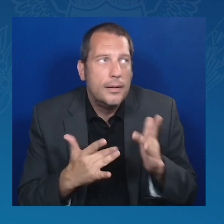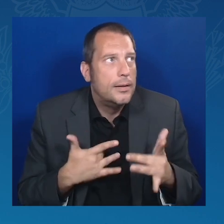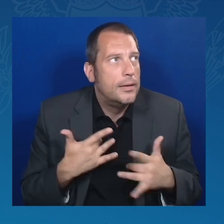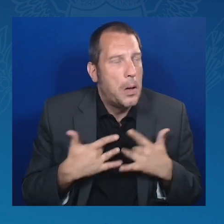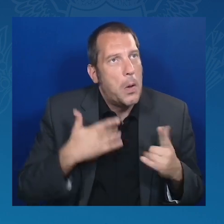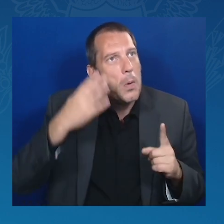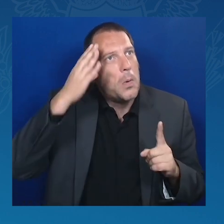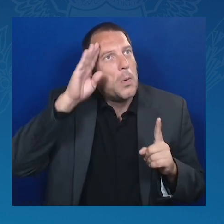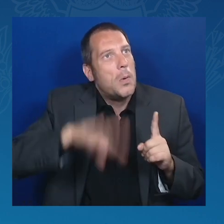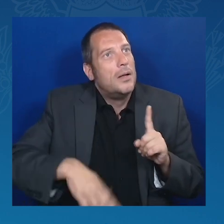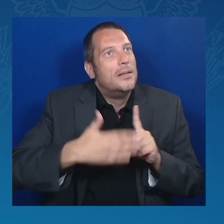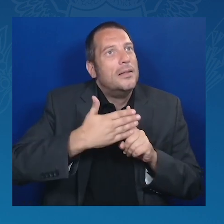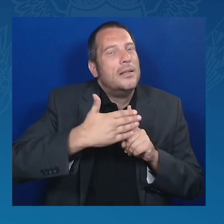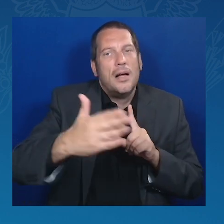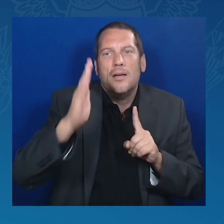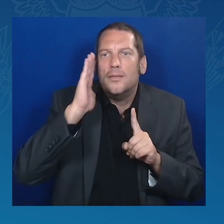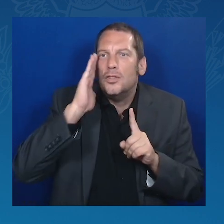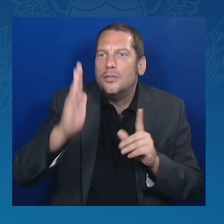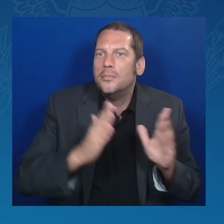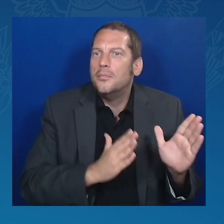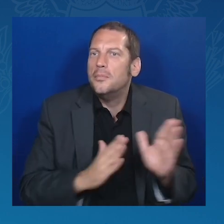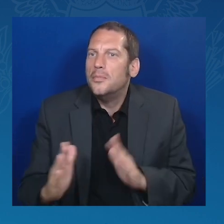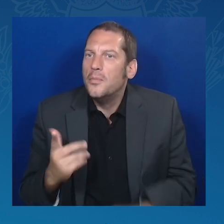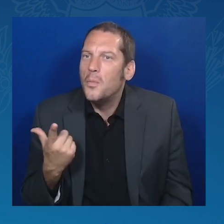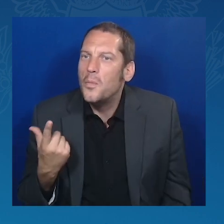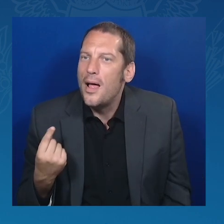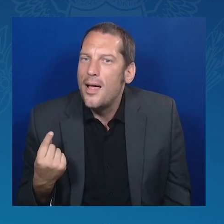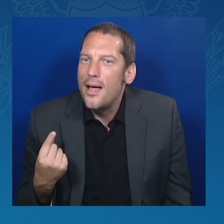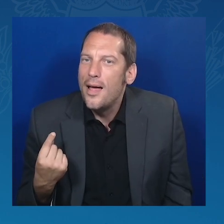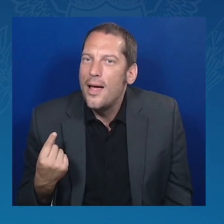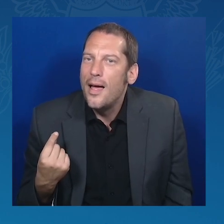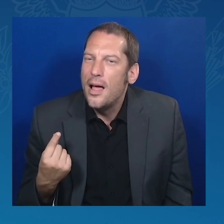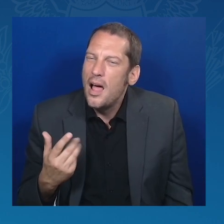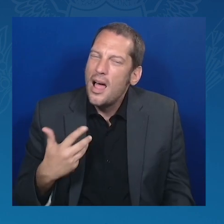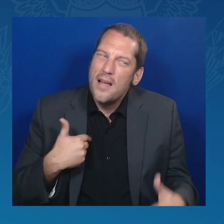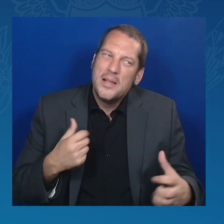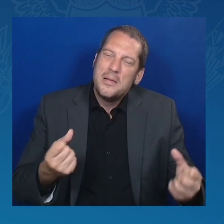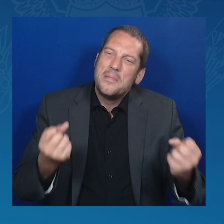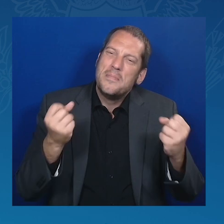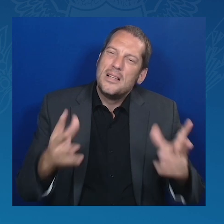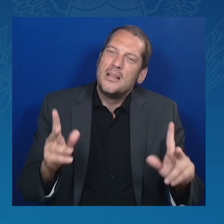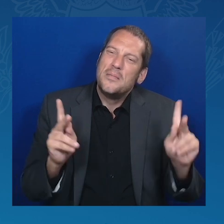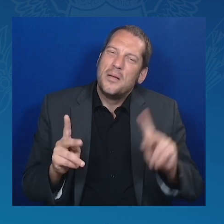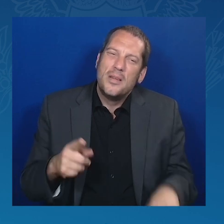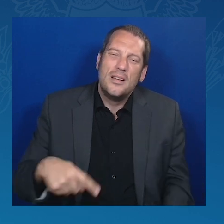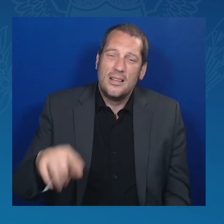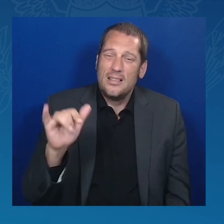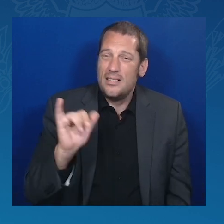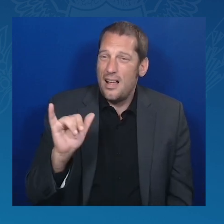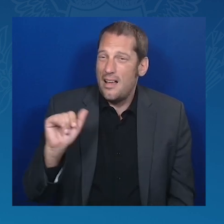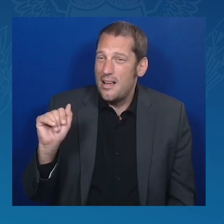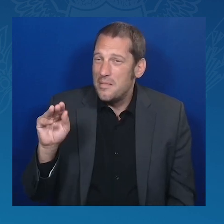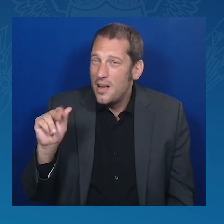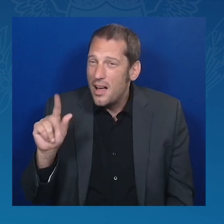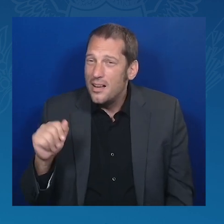And maybe there are so many people like Amanda and I that wanted our baby so badly and it's okay.